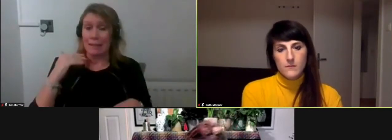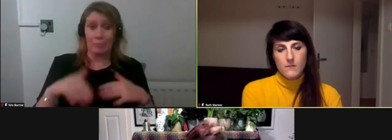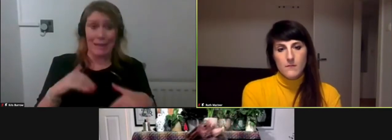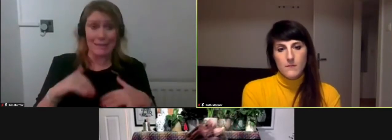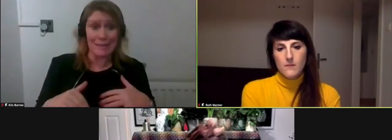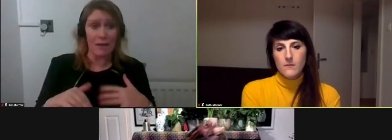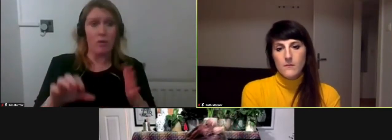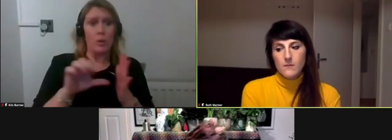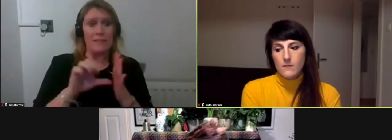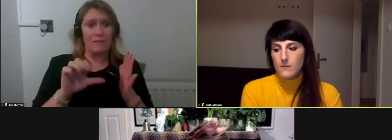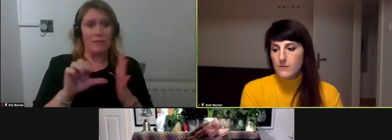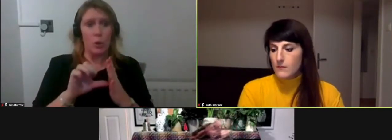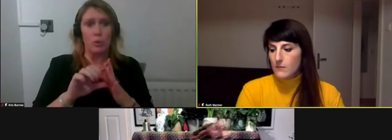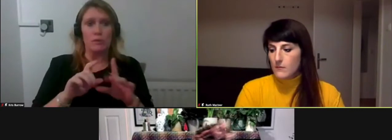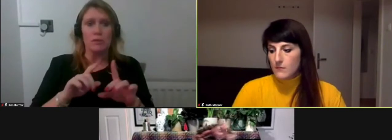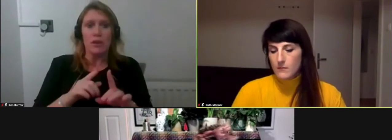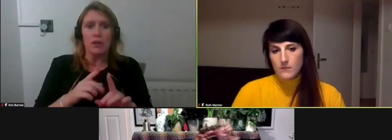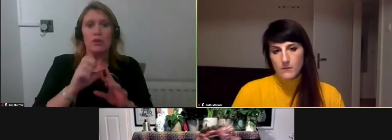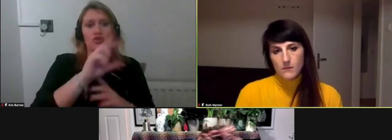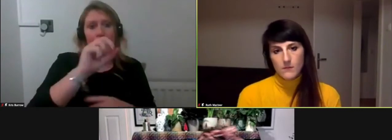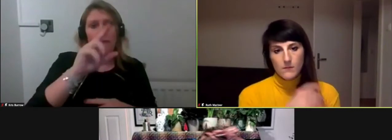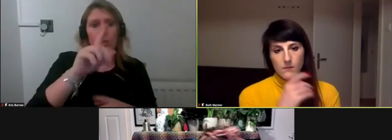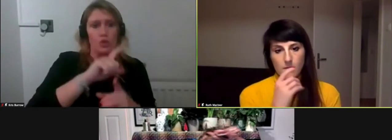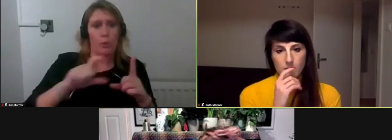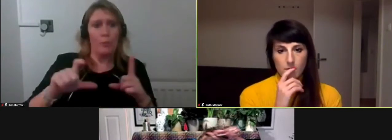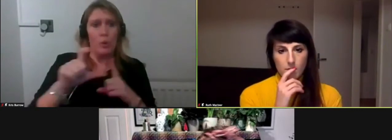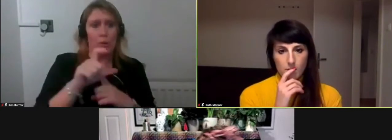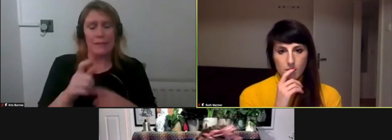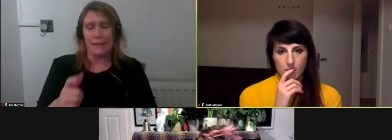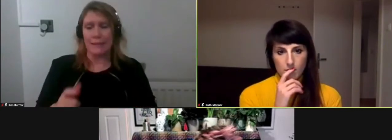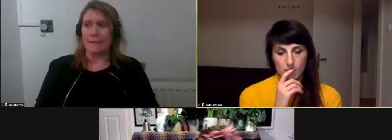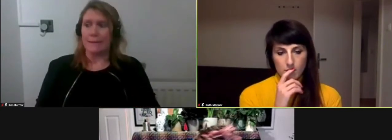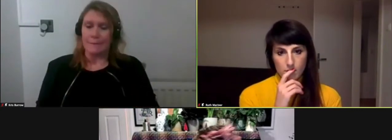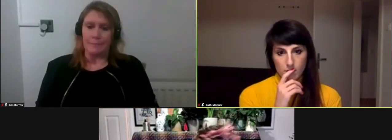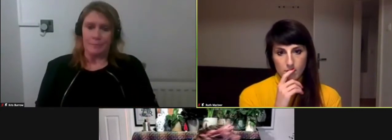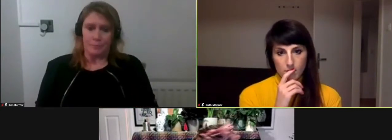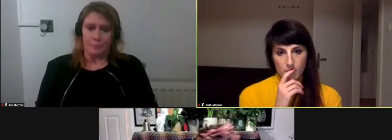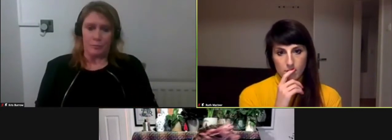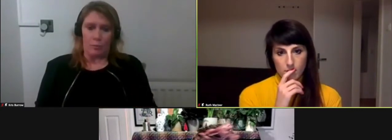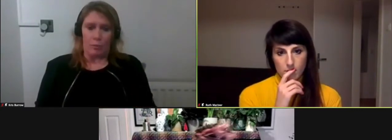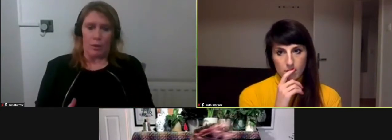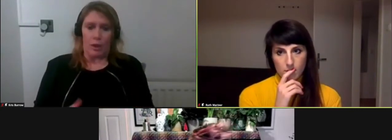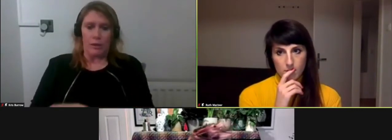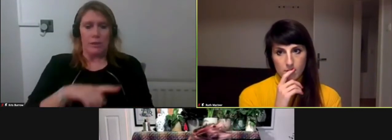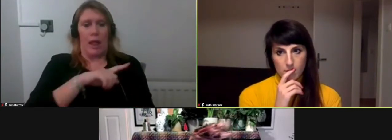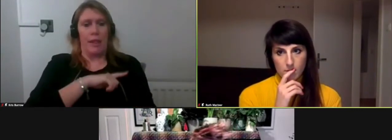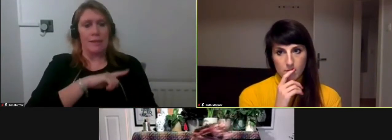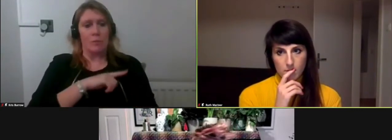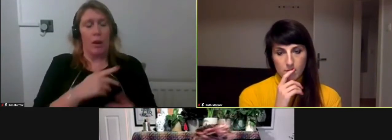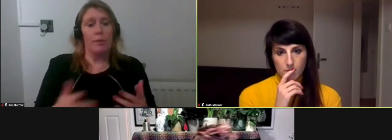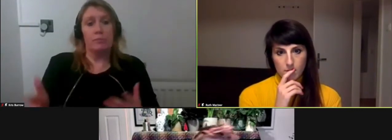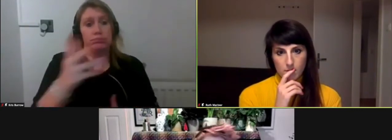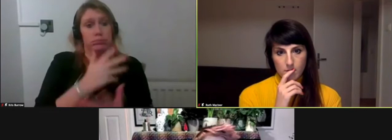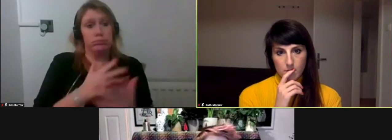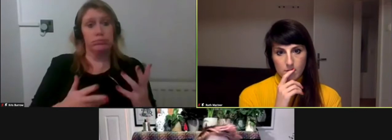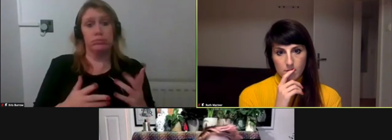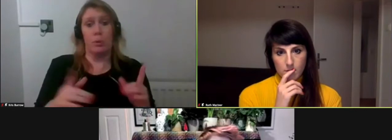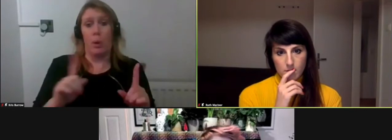to as many communities as because. So, we talked about what could be possibly, musically, and I suggested, and you will